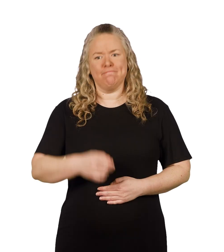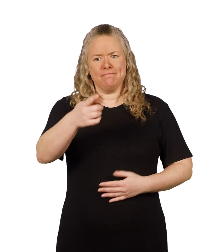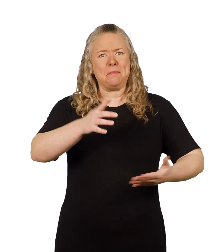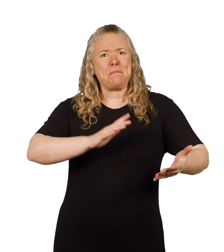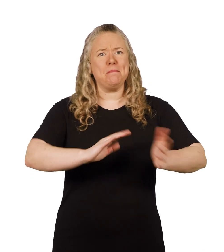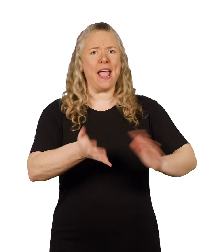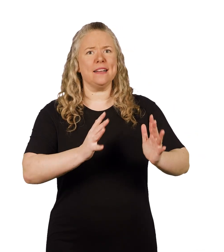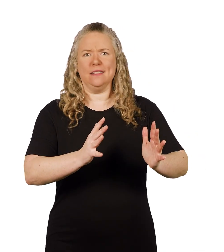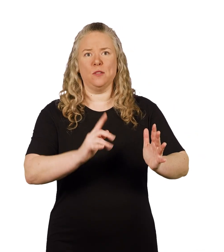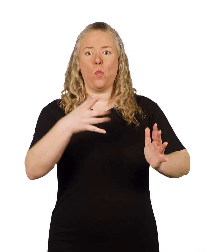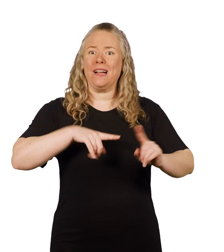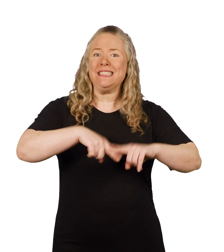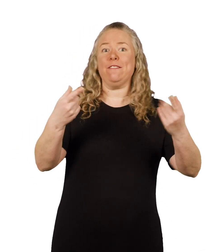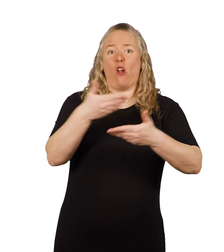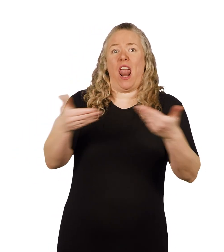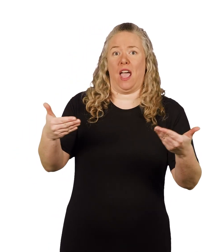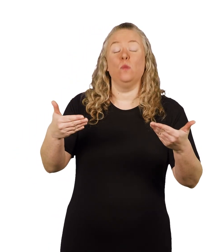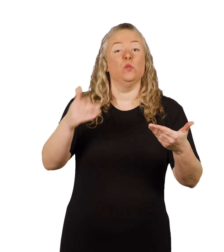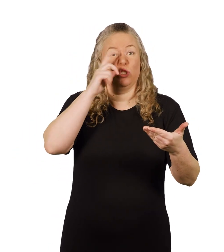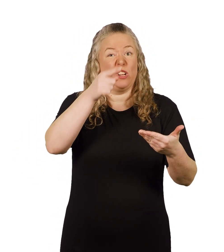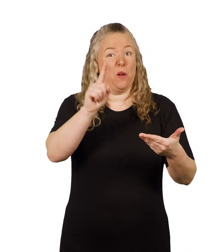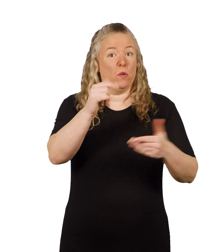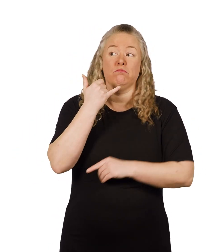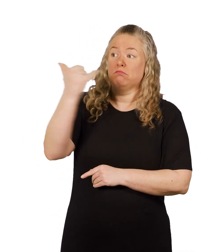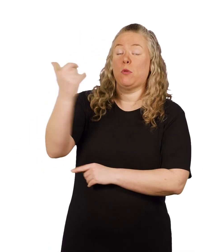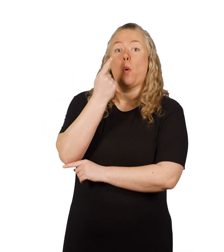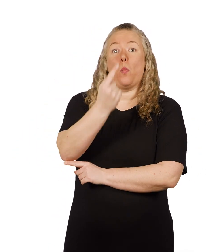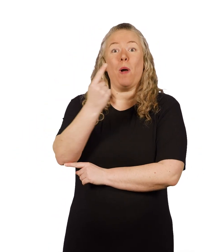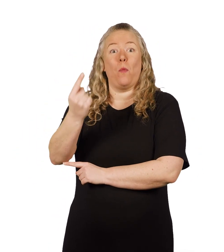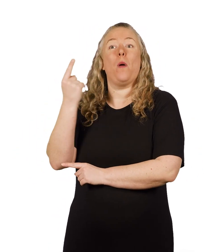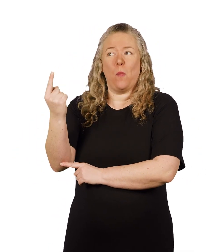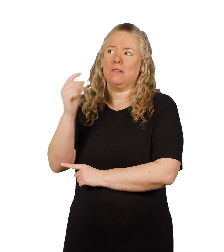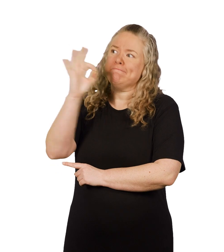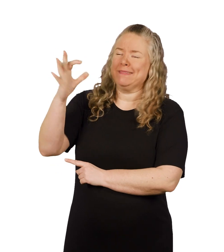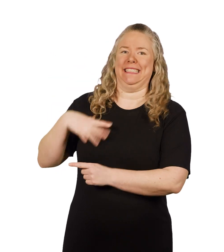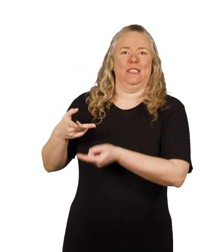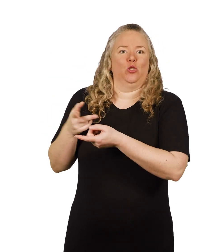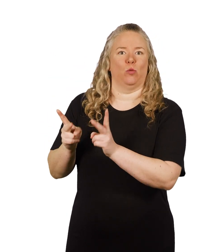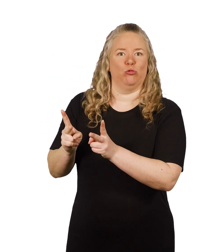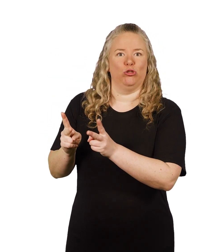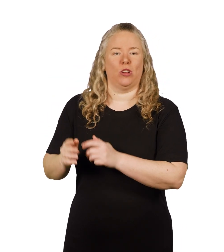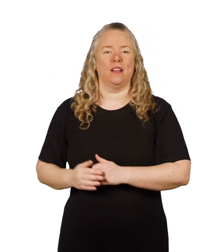If you need help in other languages call 111 and ask for an interpreter.